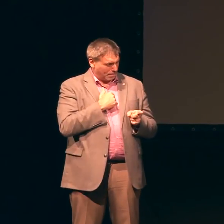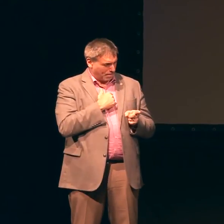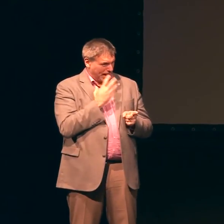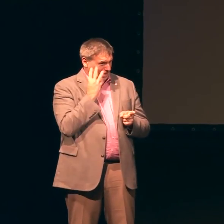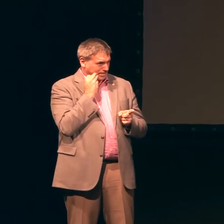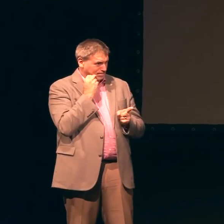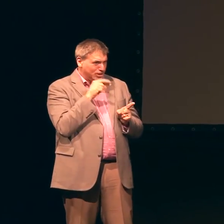this